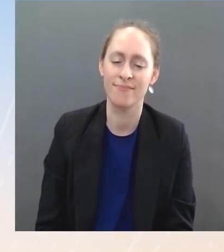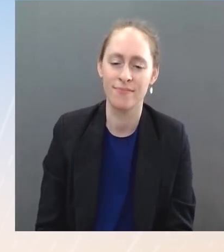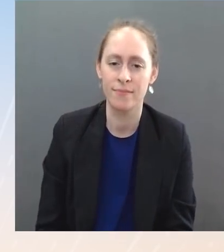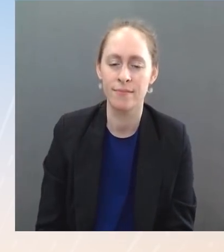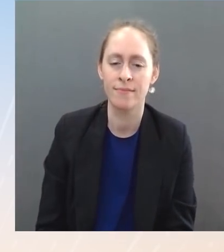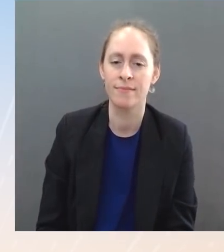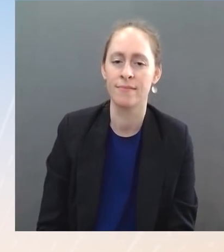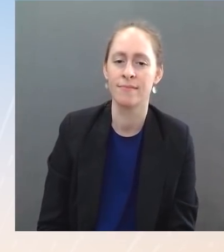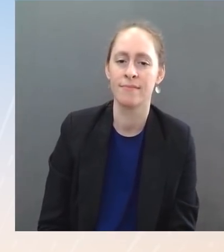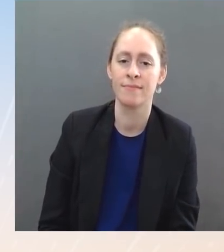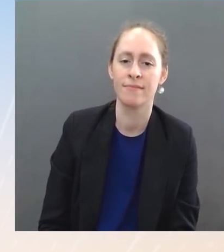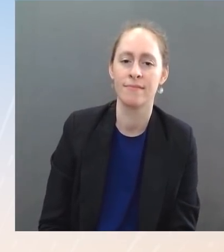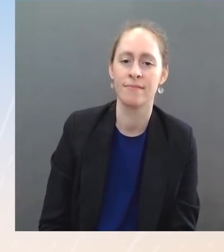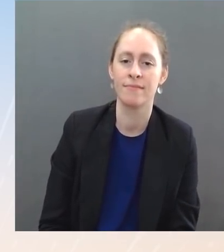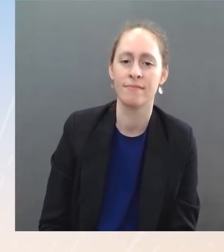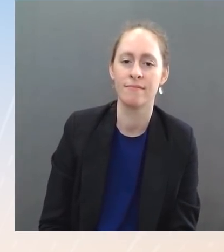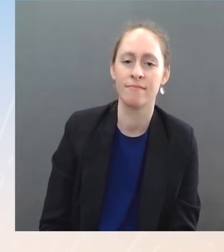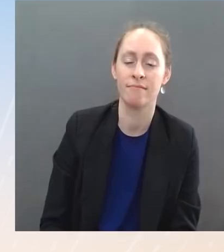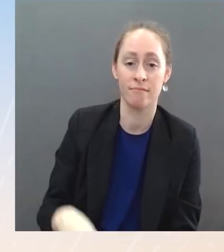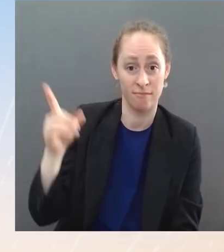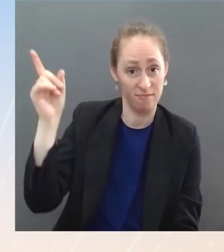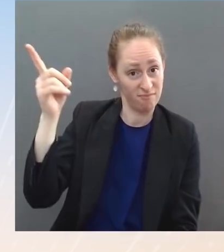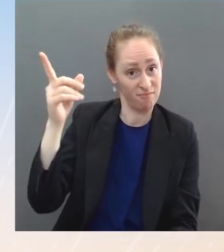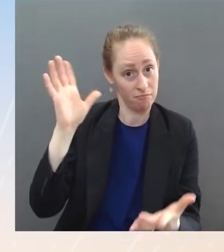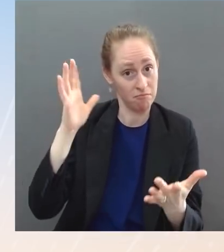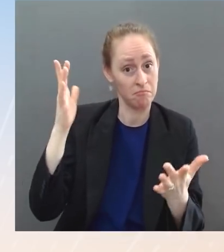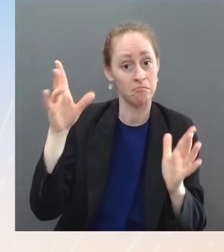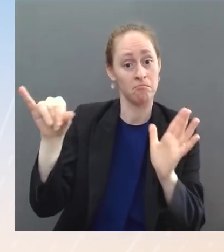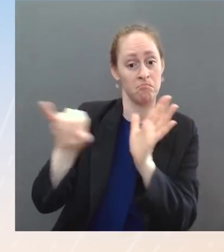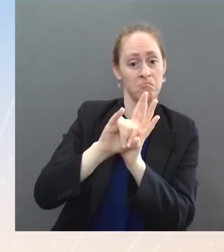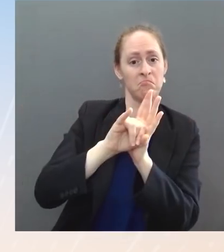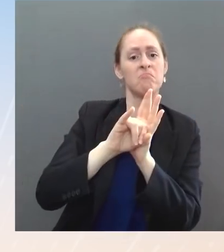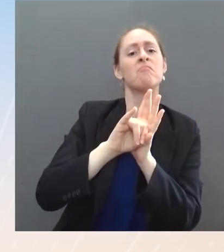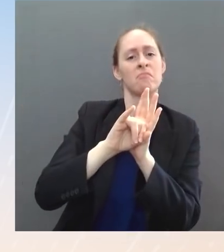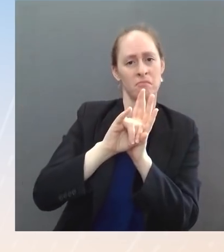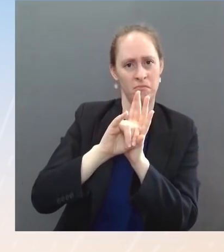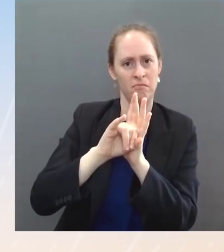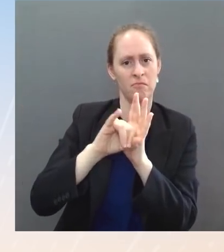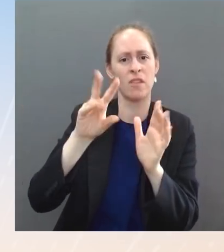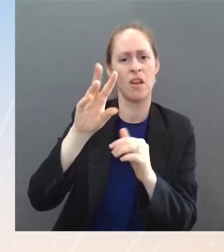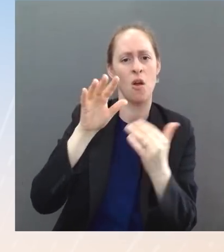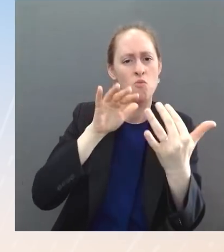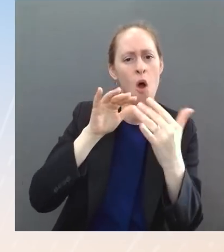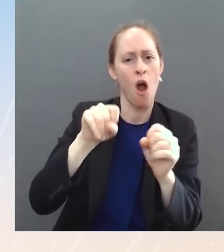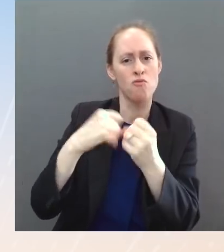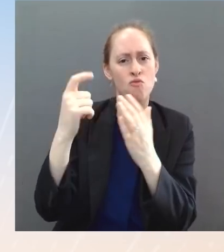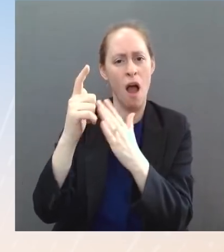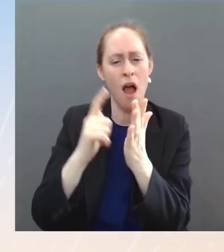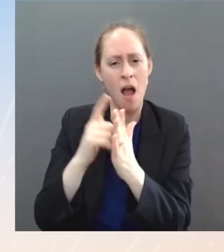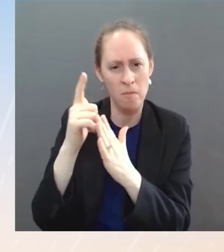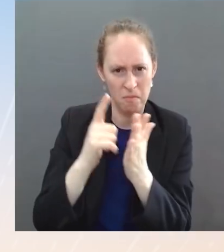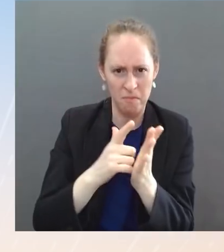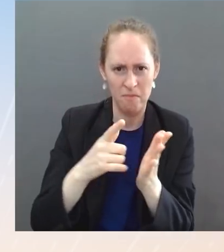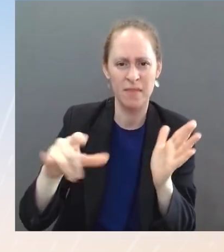they did after they -- what they saw on the ground. Do you think that's going to be the case with calling it a genocide? Mr. Sullivan: Well, so, first,